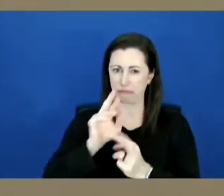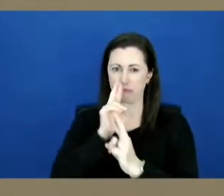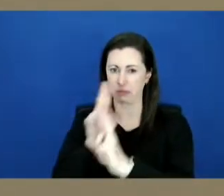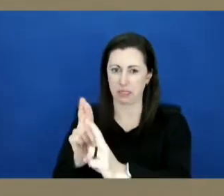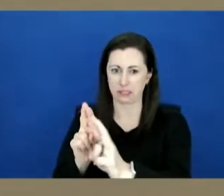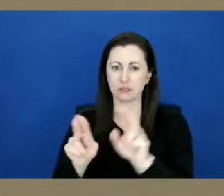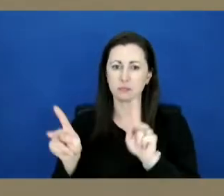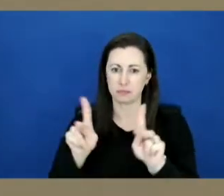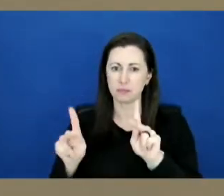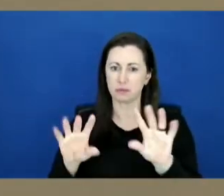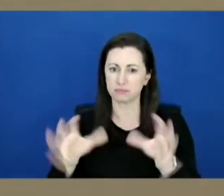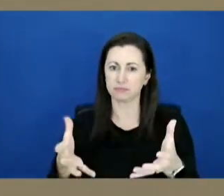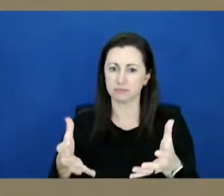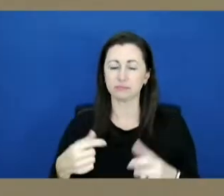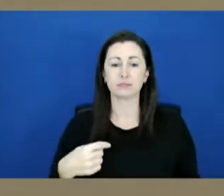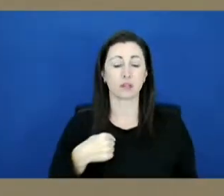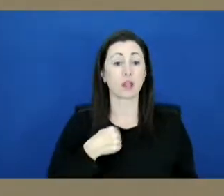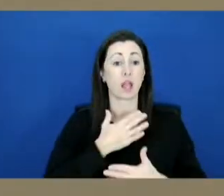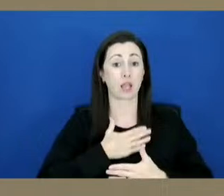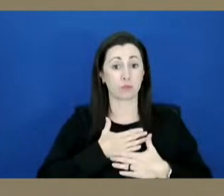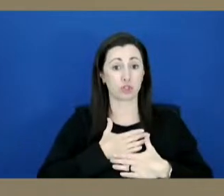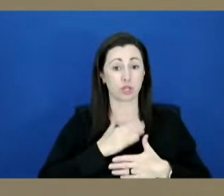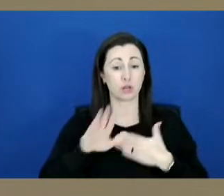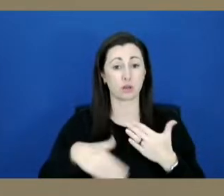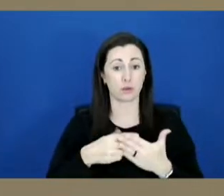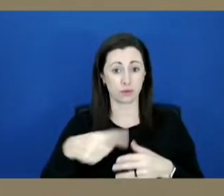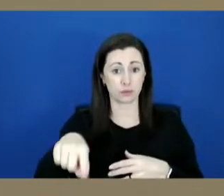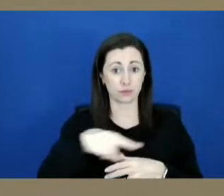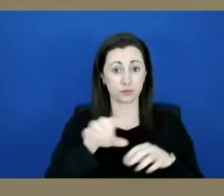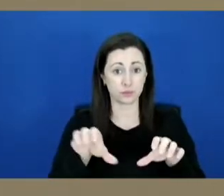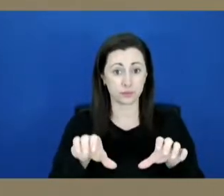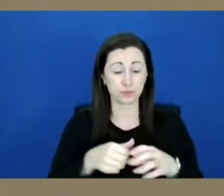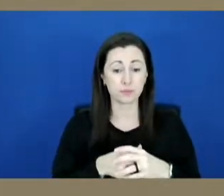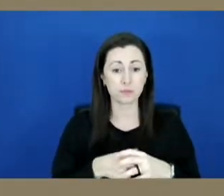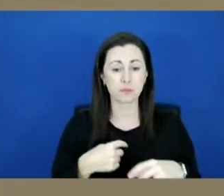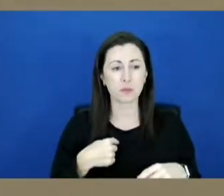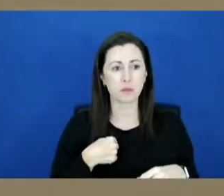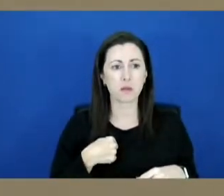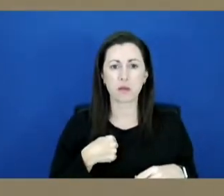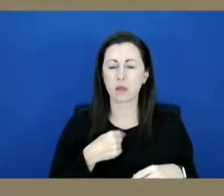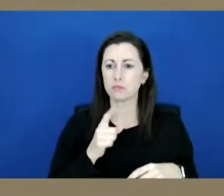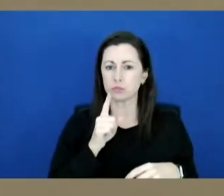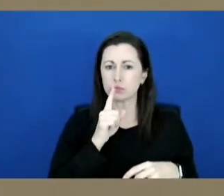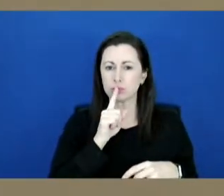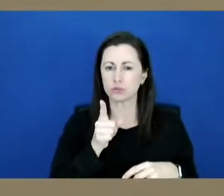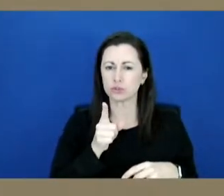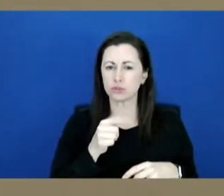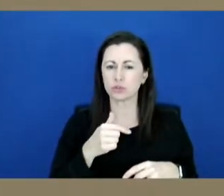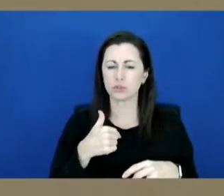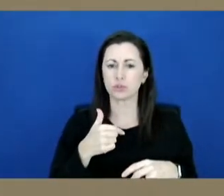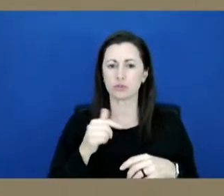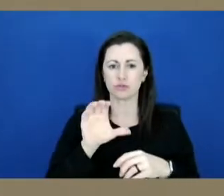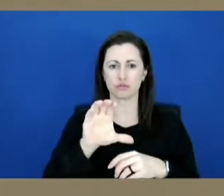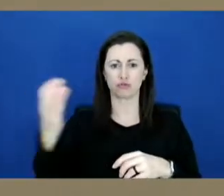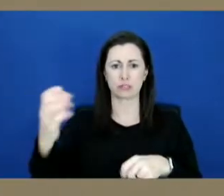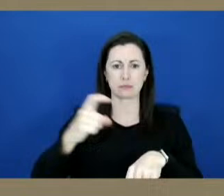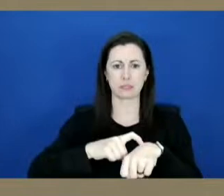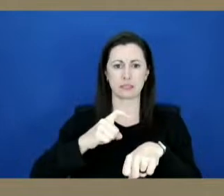HANDICAPPED PEOPLE.